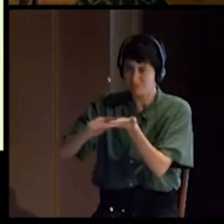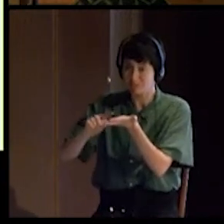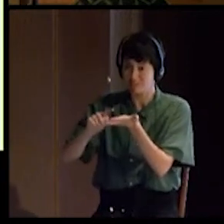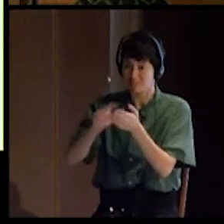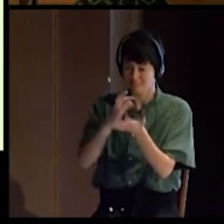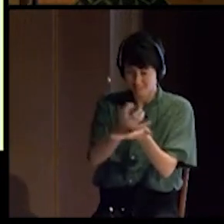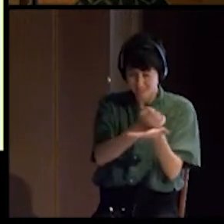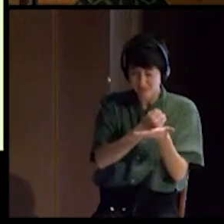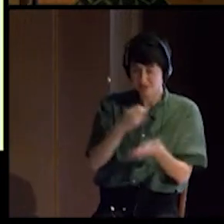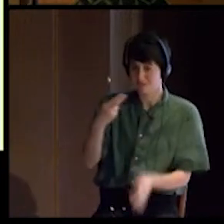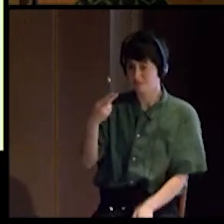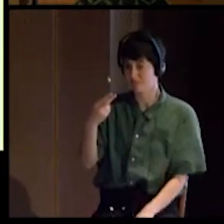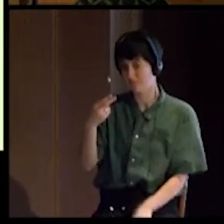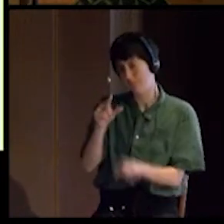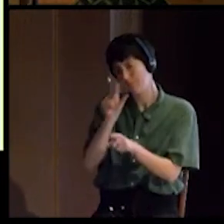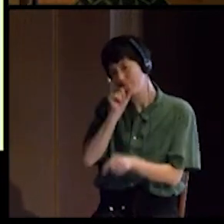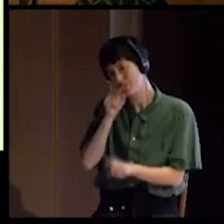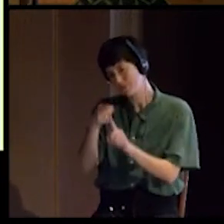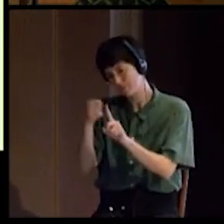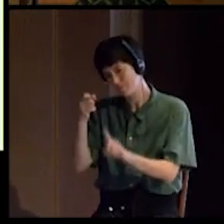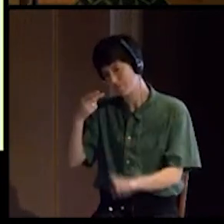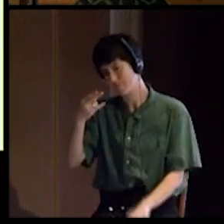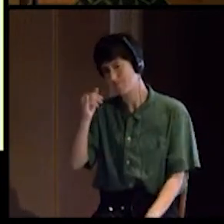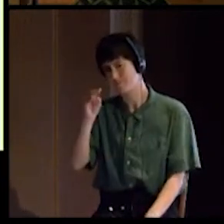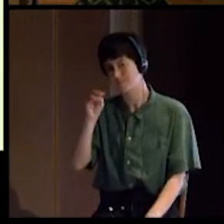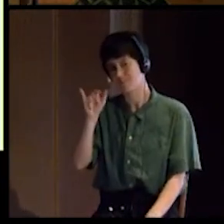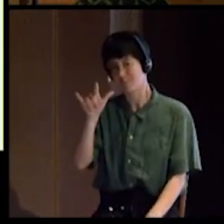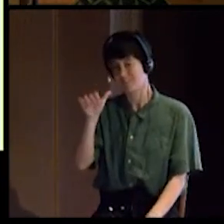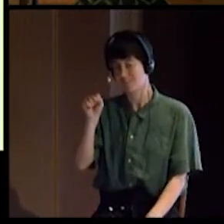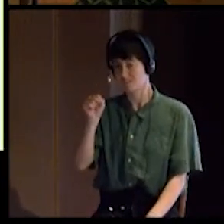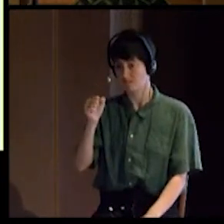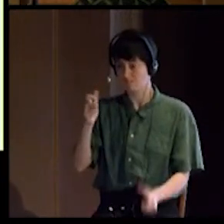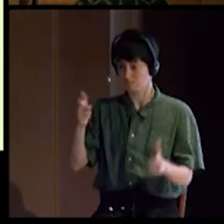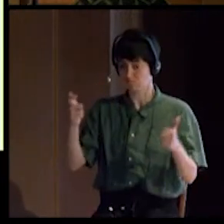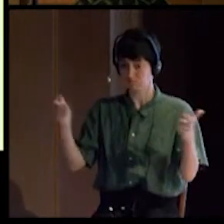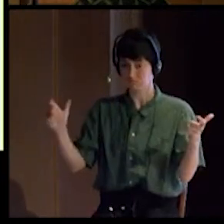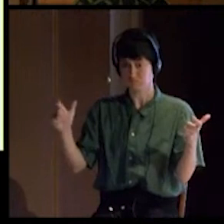And so I measured feathers on over 1,700 specimens